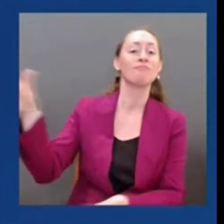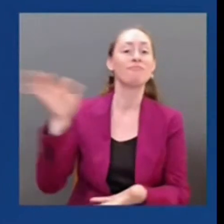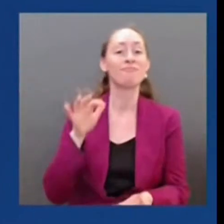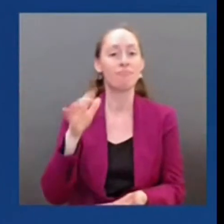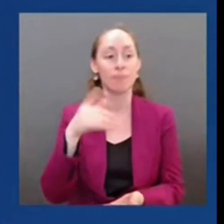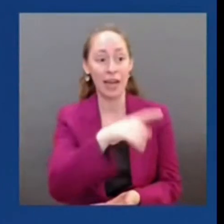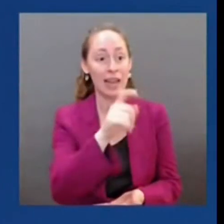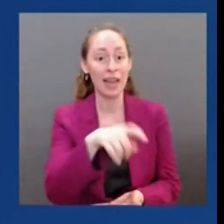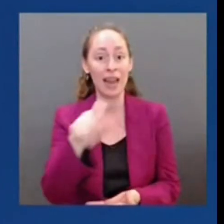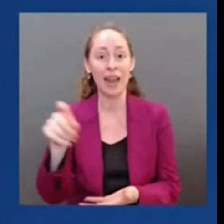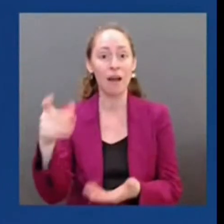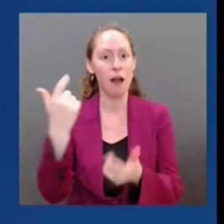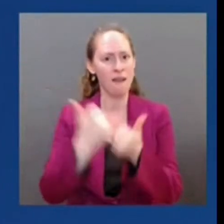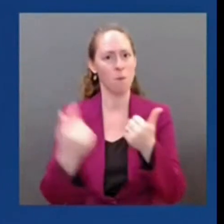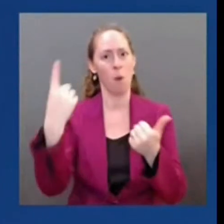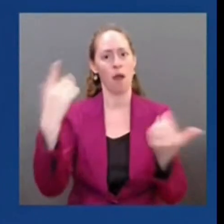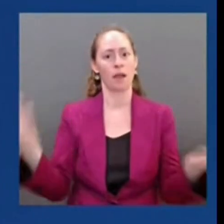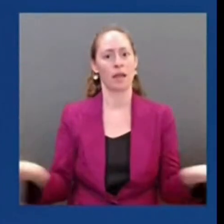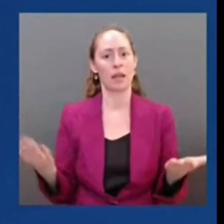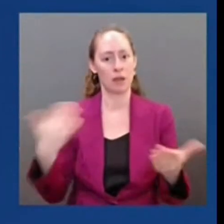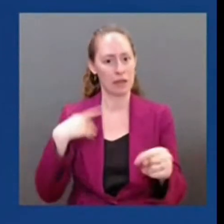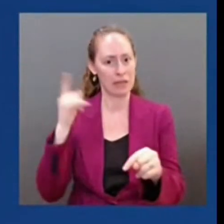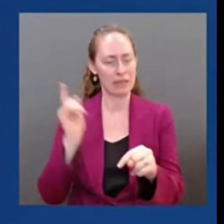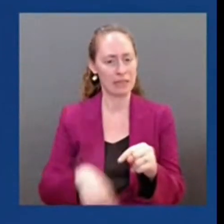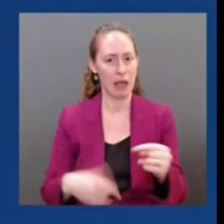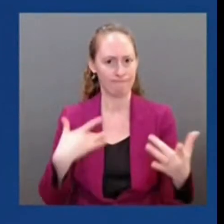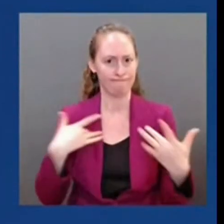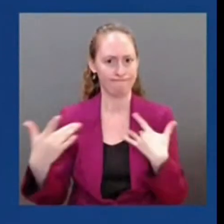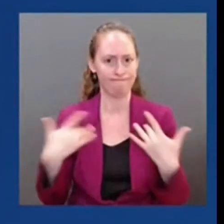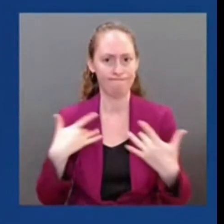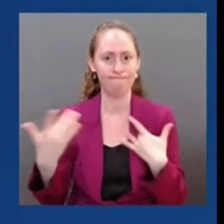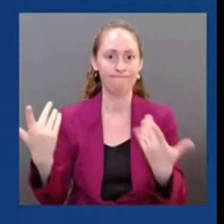CONGRESS, WE WON'T BE ABLE TO BUY VACCINES FOR EVERY AMERICAN